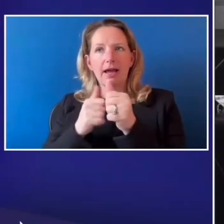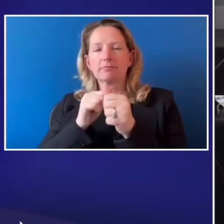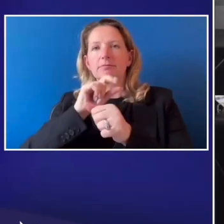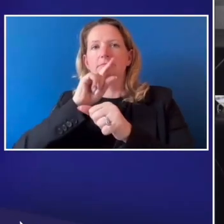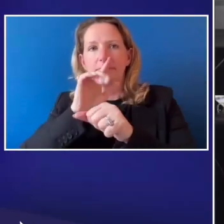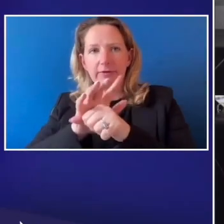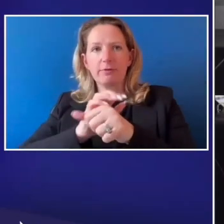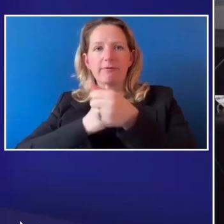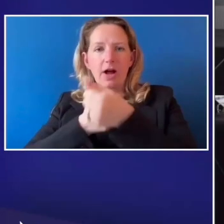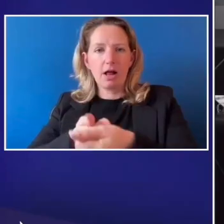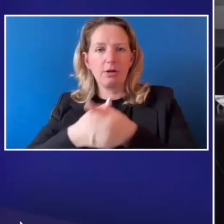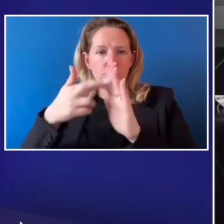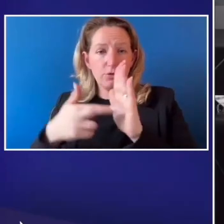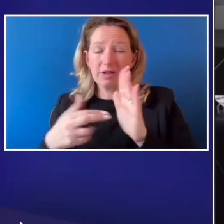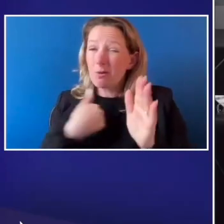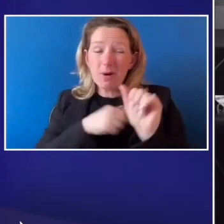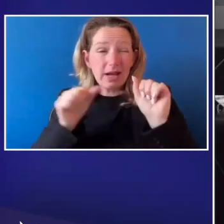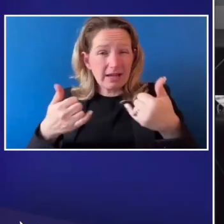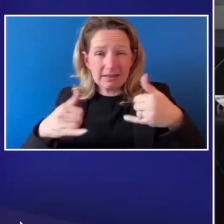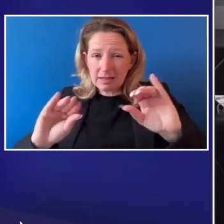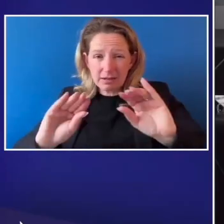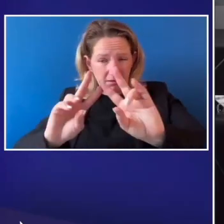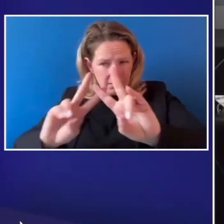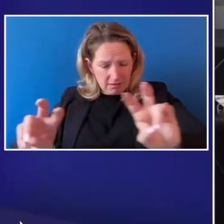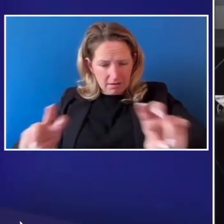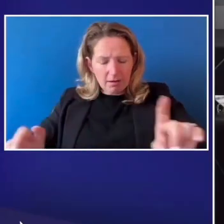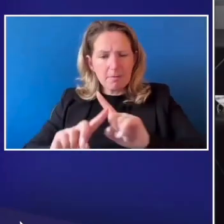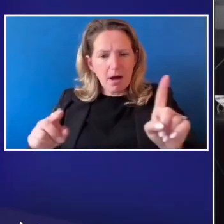But, you know, we want them to actually represent to us that they're doing it.